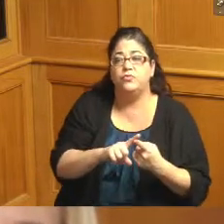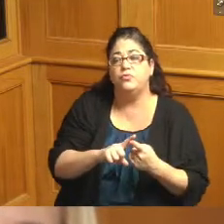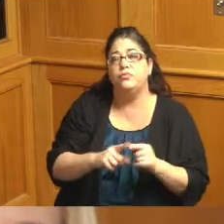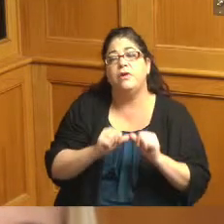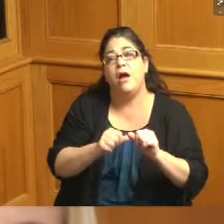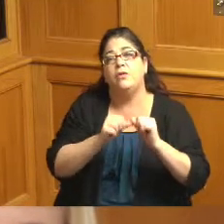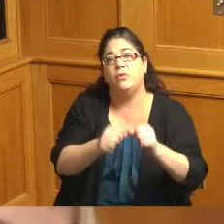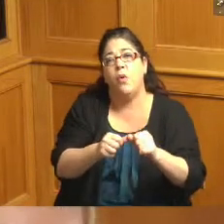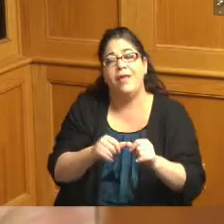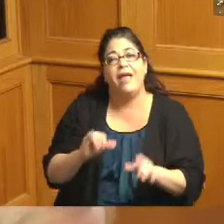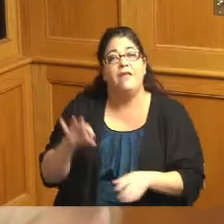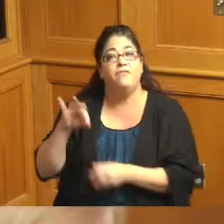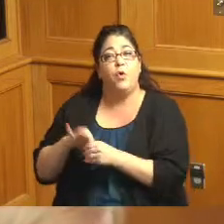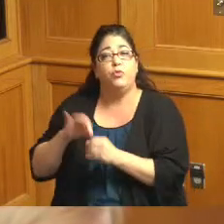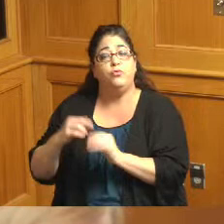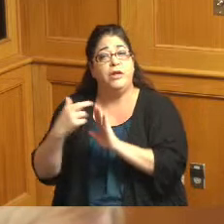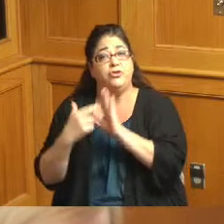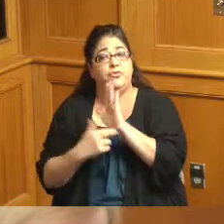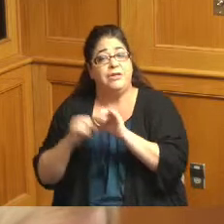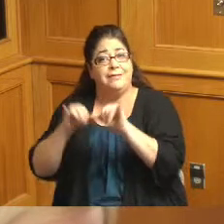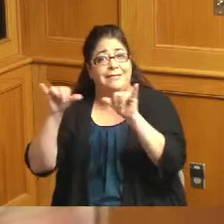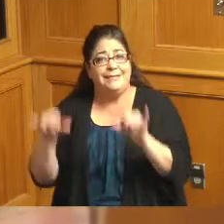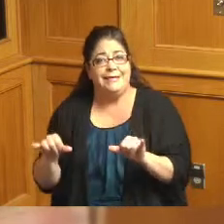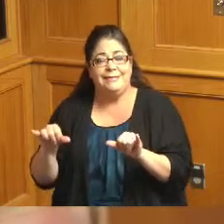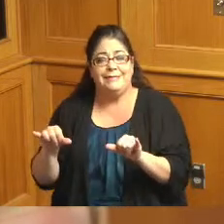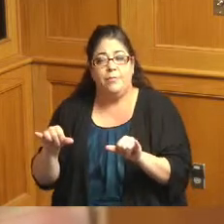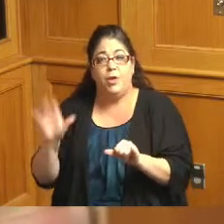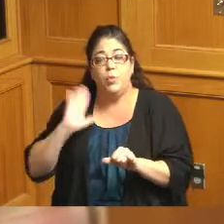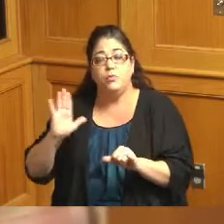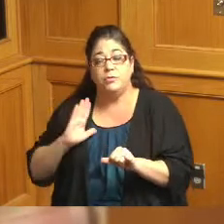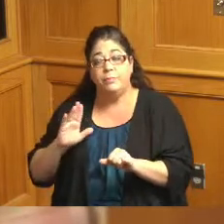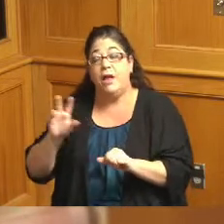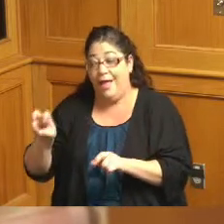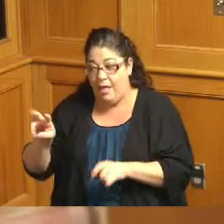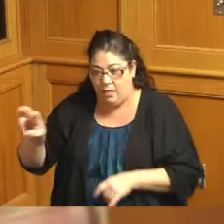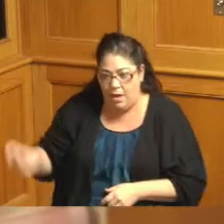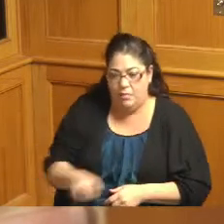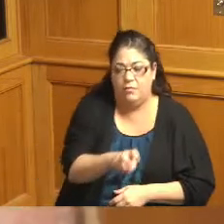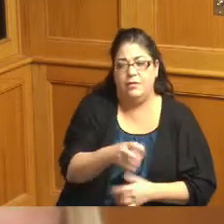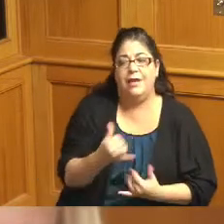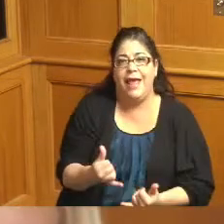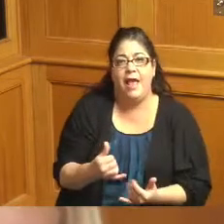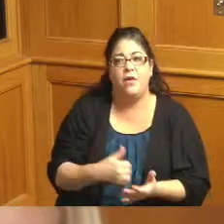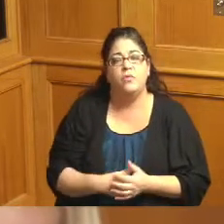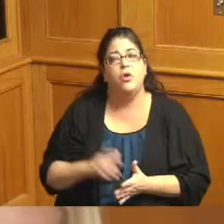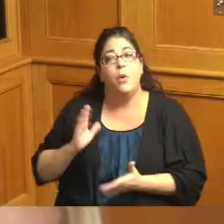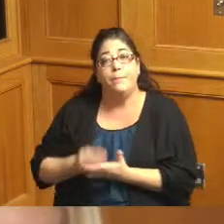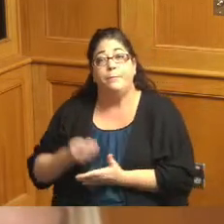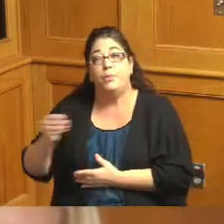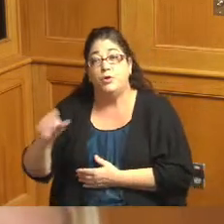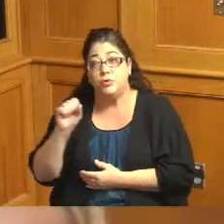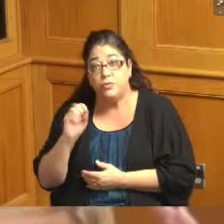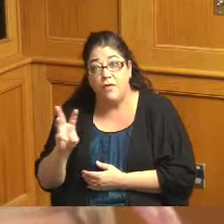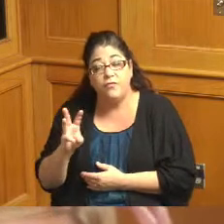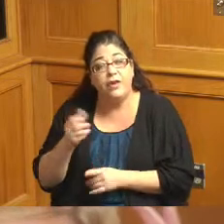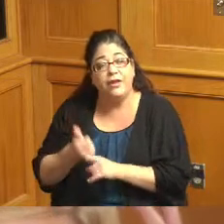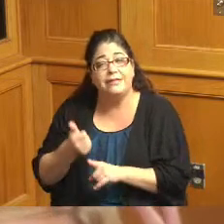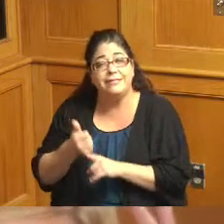registration system okay so in the in the past we had purchased that software you know for a big